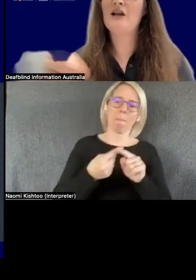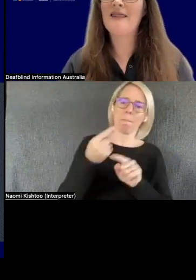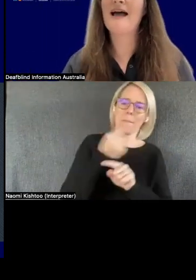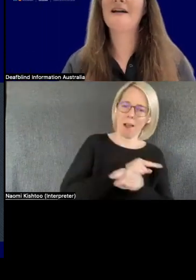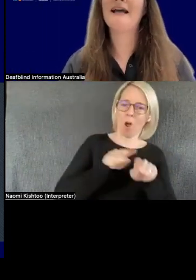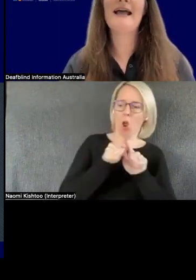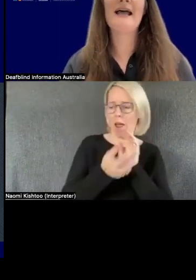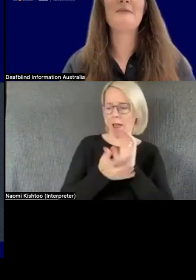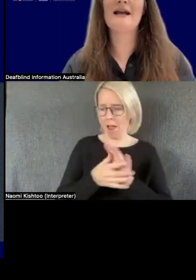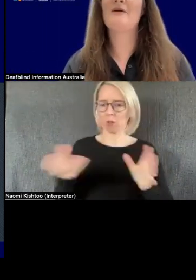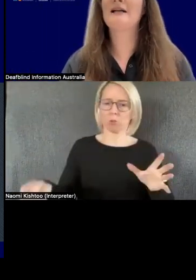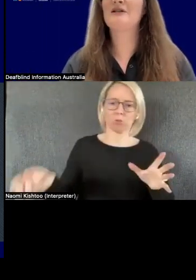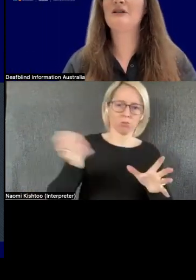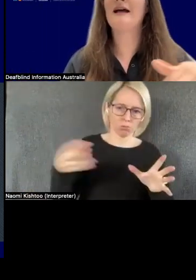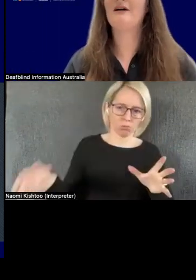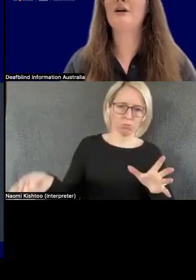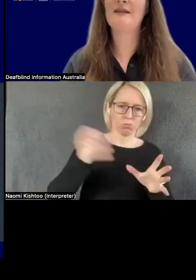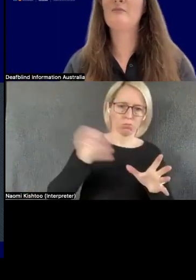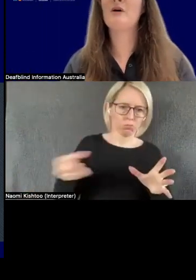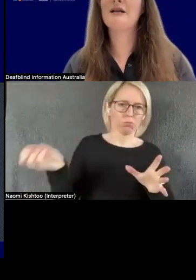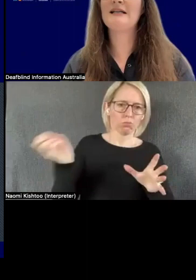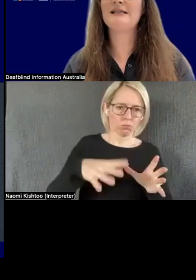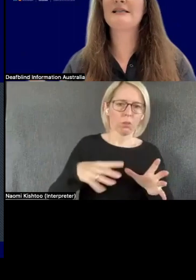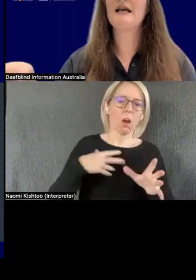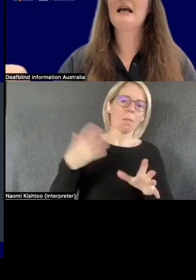learned that hand-under-hand, but now I can do that, I know where the pot is,